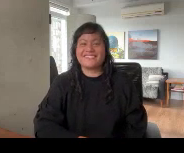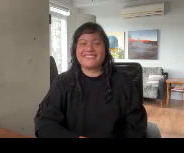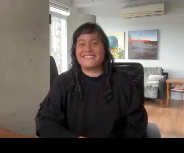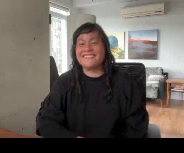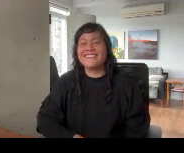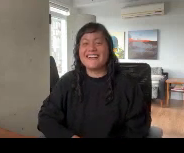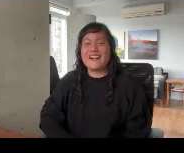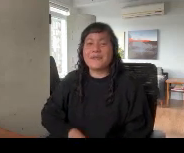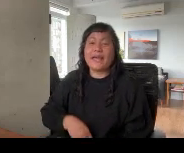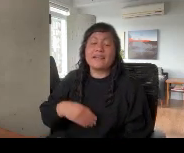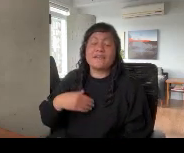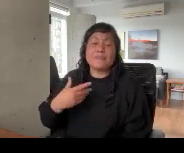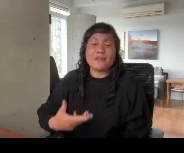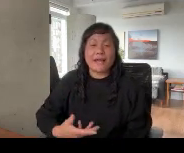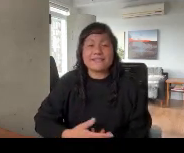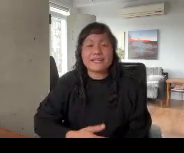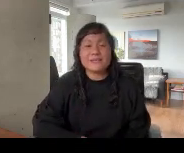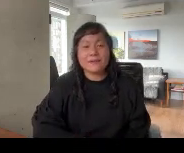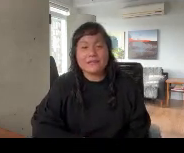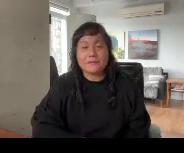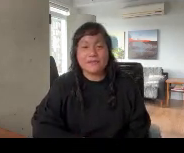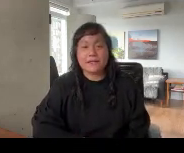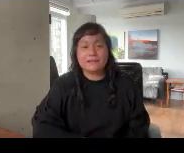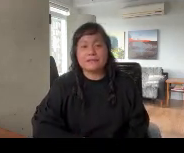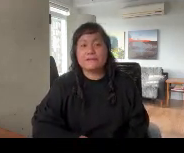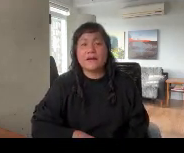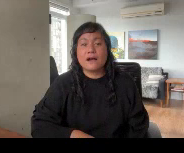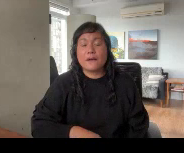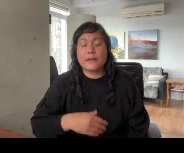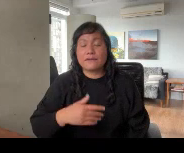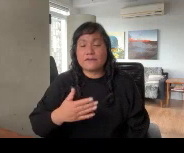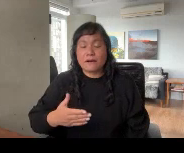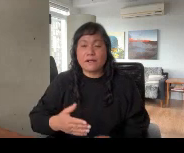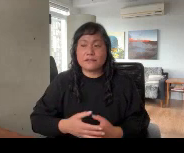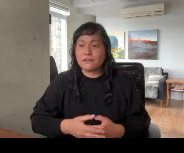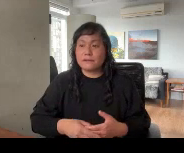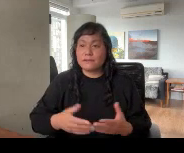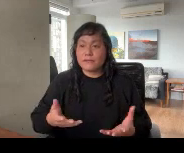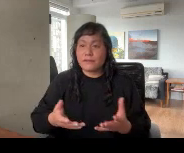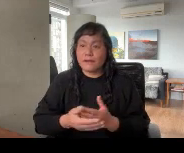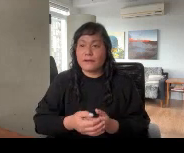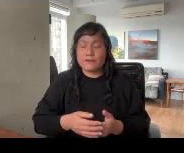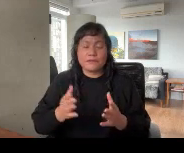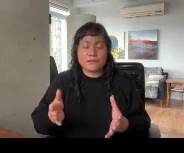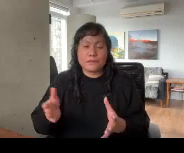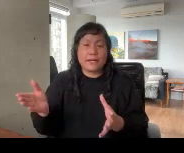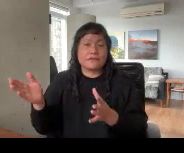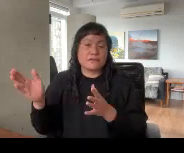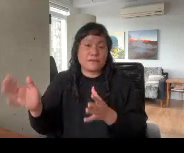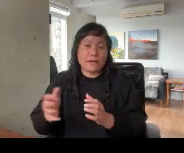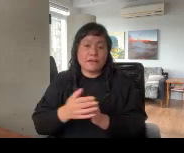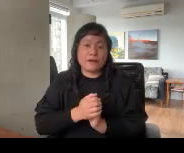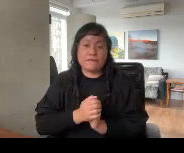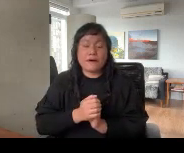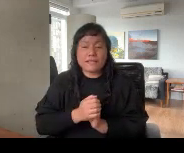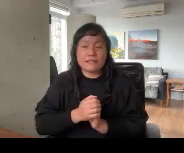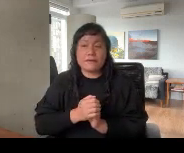years ago, and from an accessibility perspective it's not really too bad. There's a lot of content